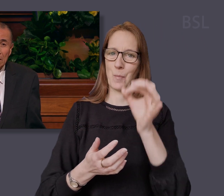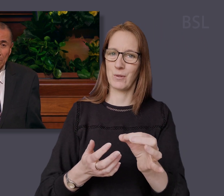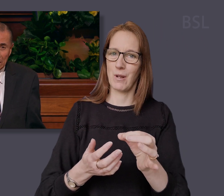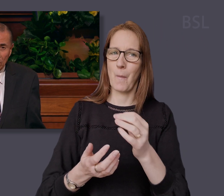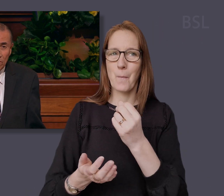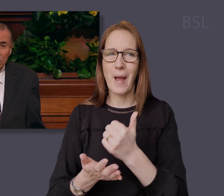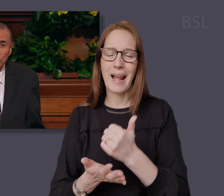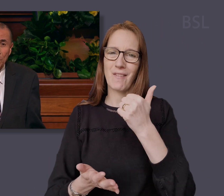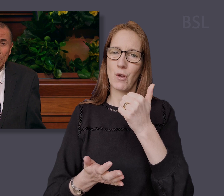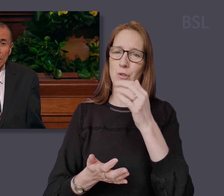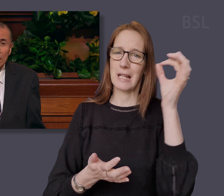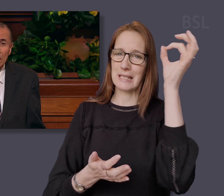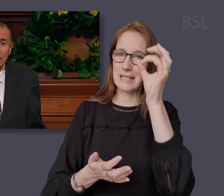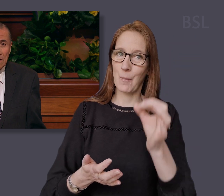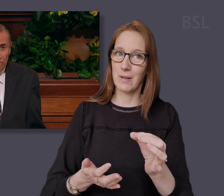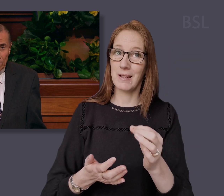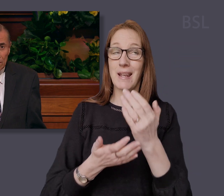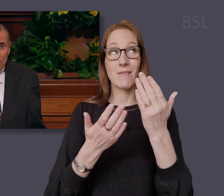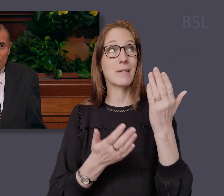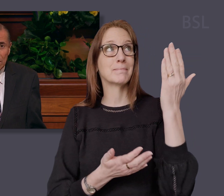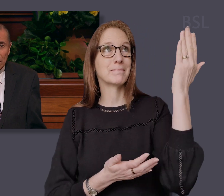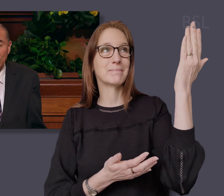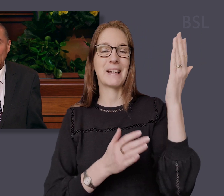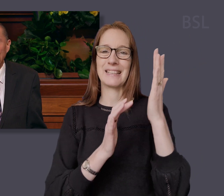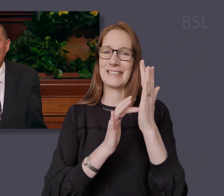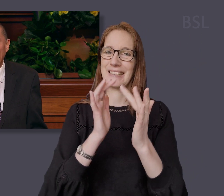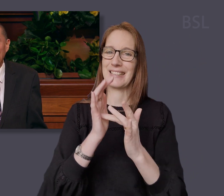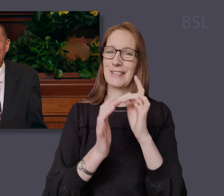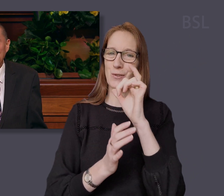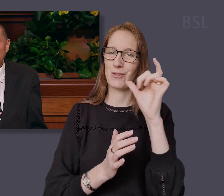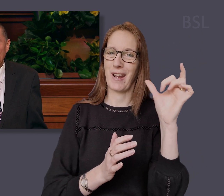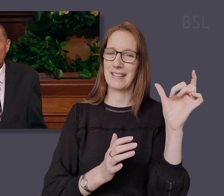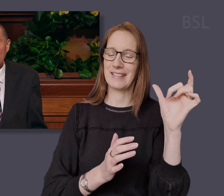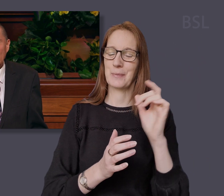the Magnificent Shepherd, even Jesus Christ.